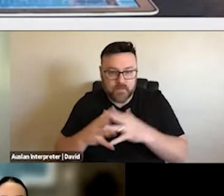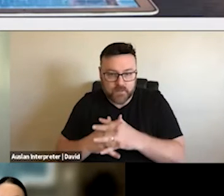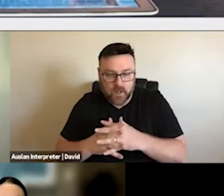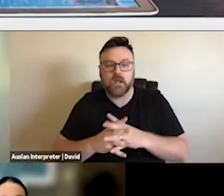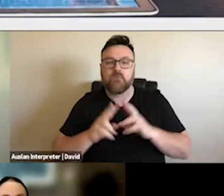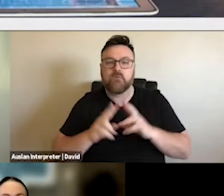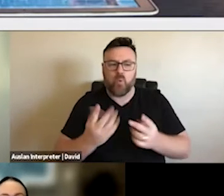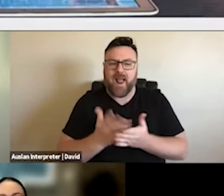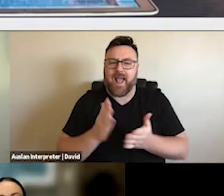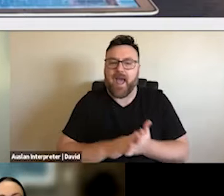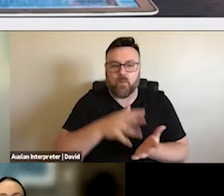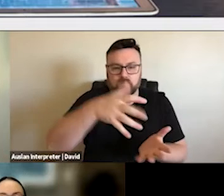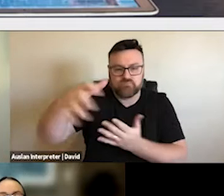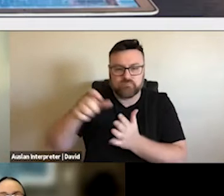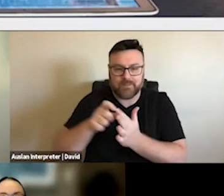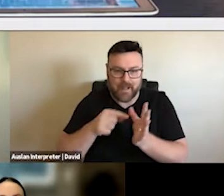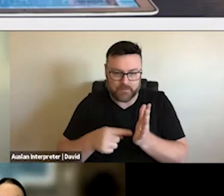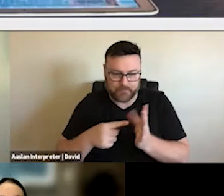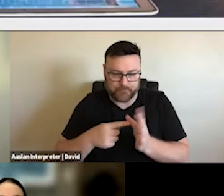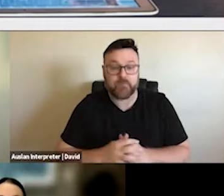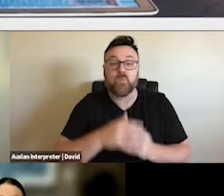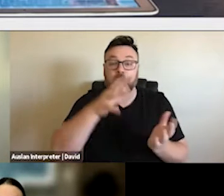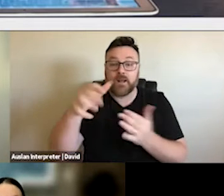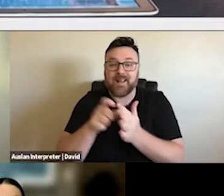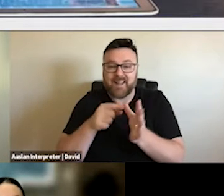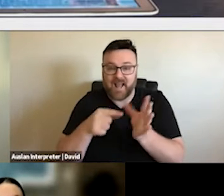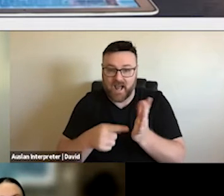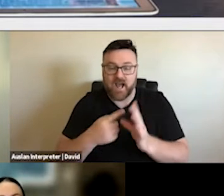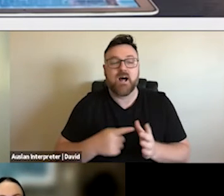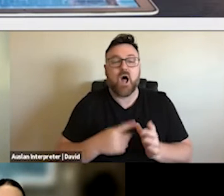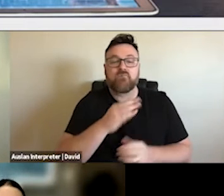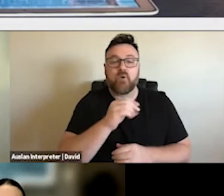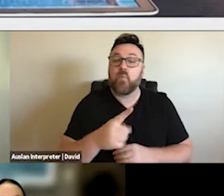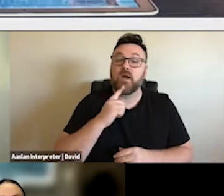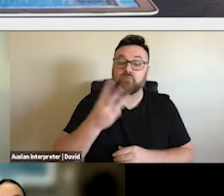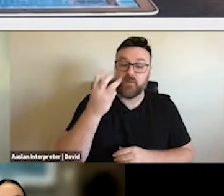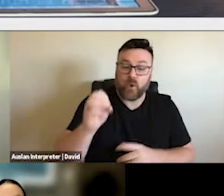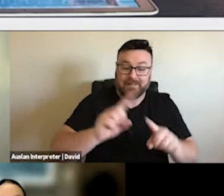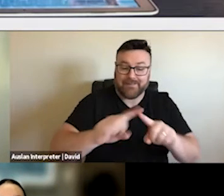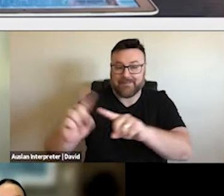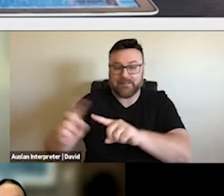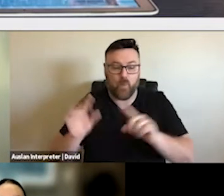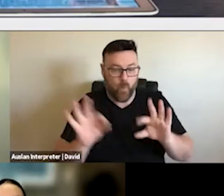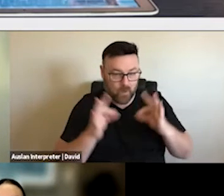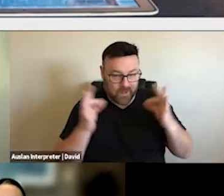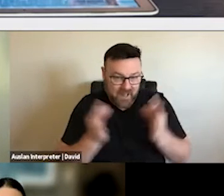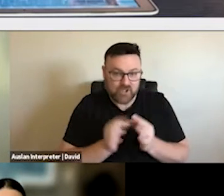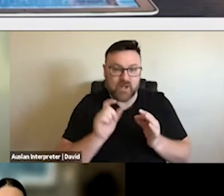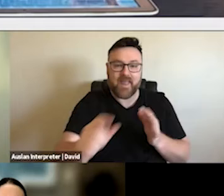Basically, the data is collected from 135 organizations throughout Australia.